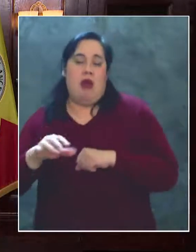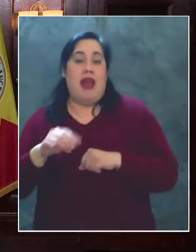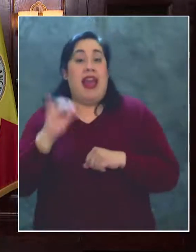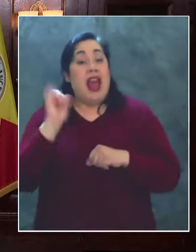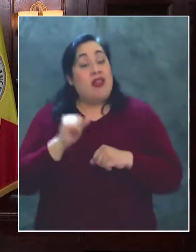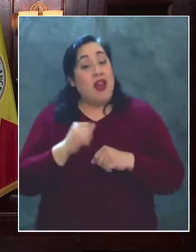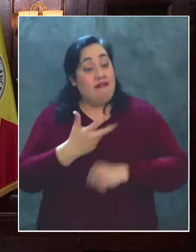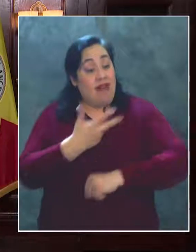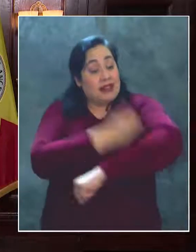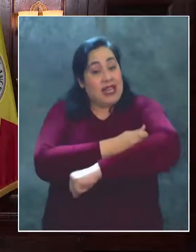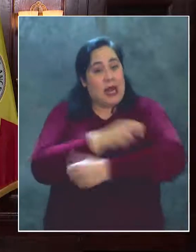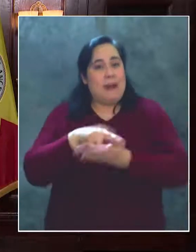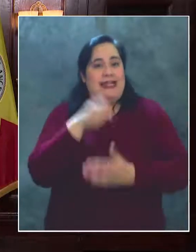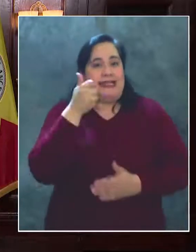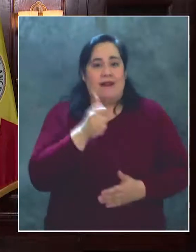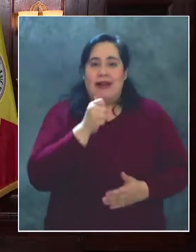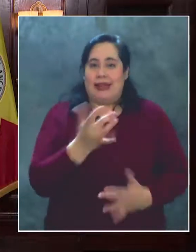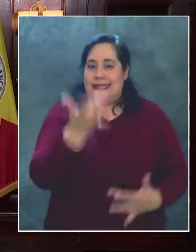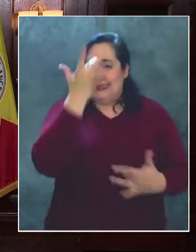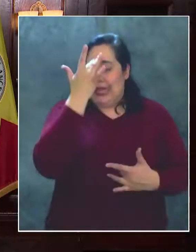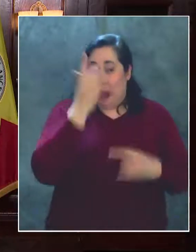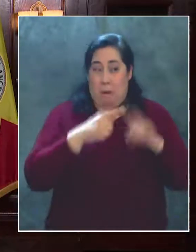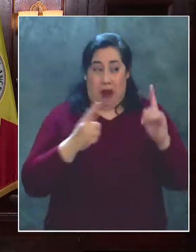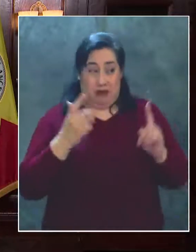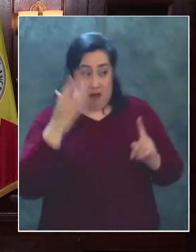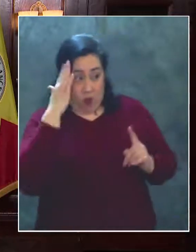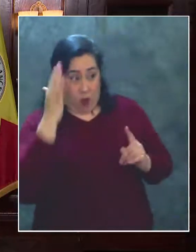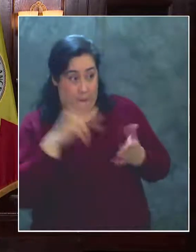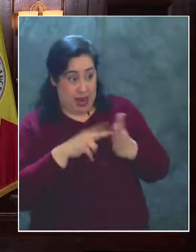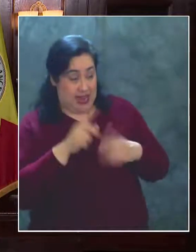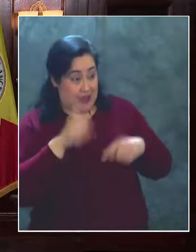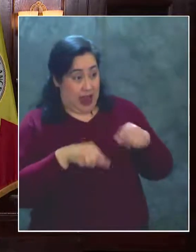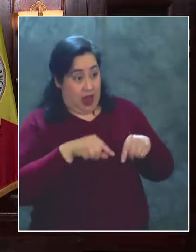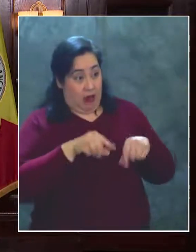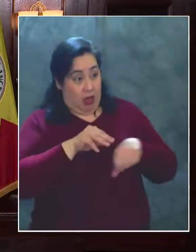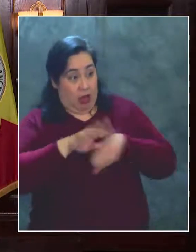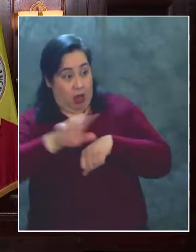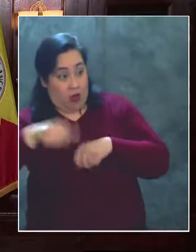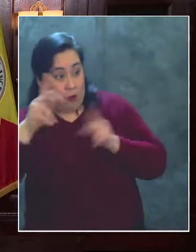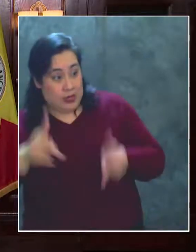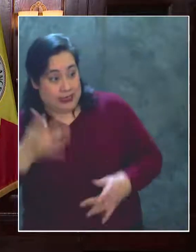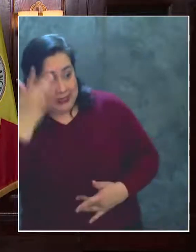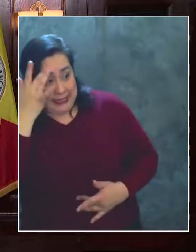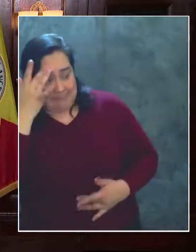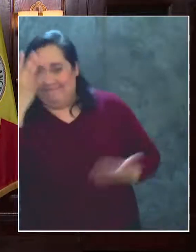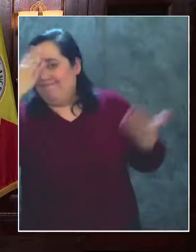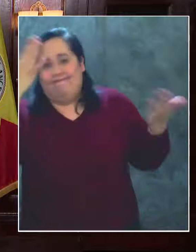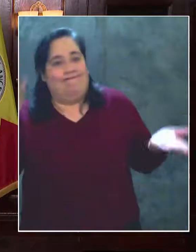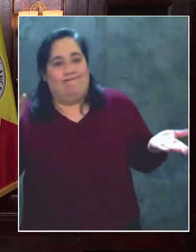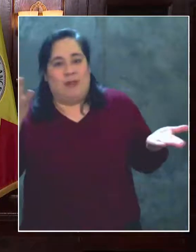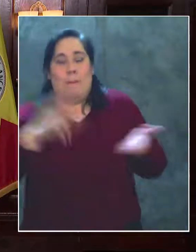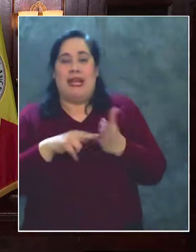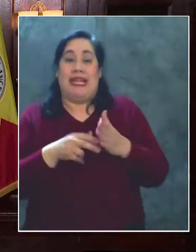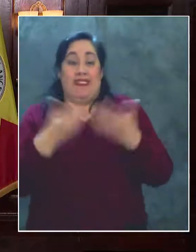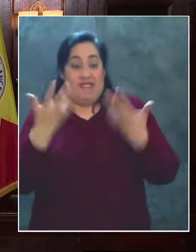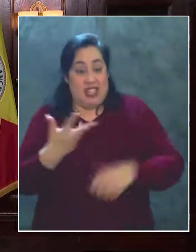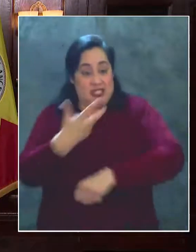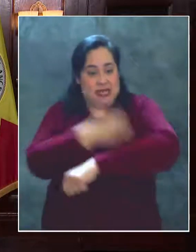WE DON'T KNOW FOR SURE WHETHER OR NOT IT CUTS YOUR ABILITY TO SPREAD SO. WEAR YOUR MASK EVEN AFTER THE VACCINATIONS.